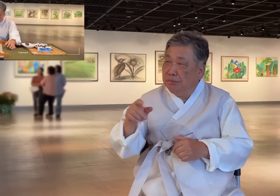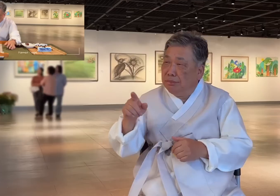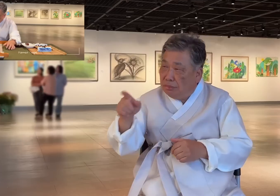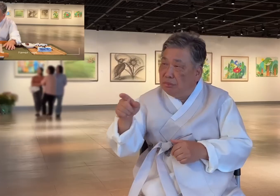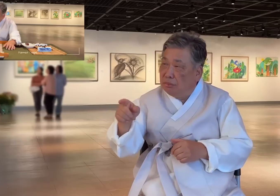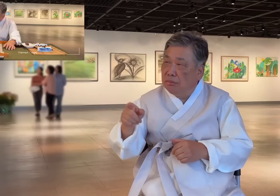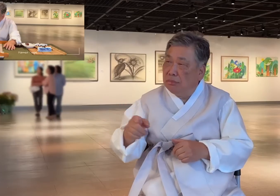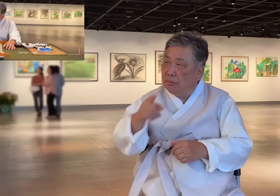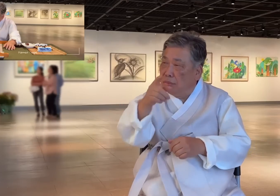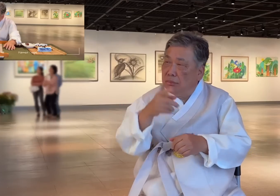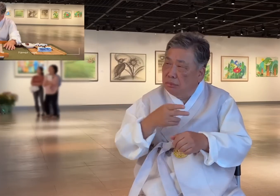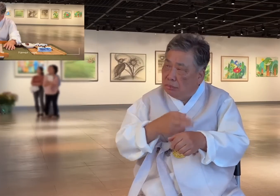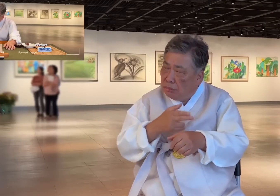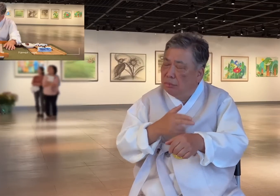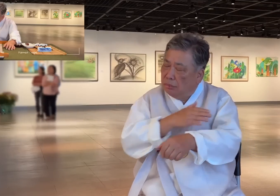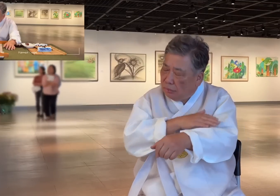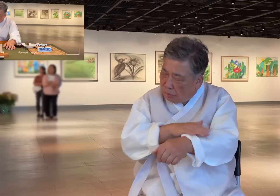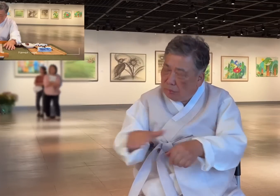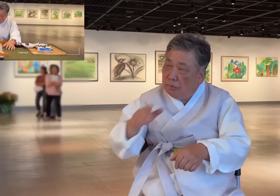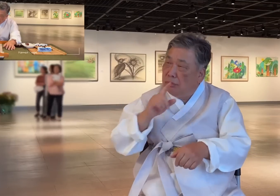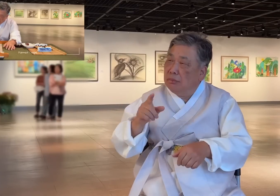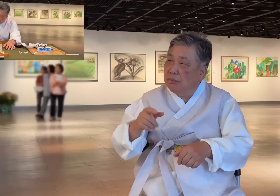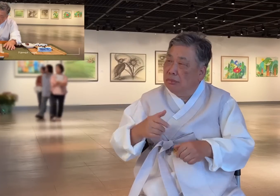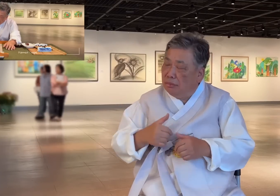Please listen carefully to what the teacher says.